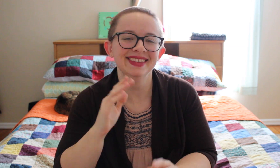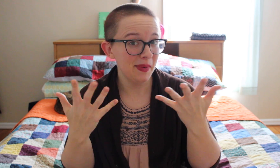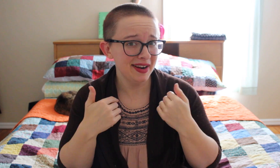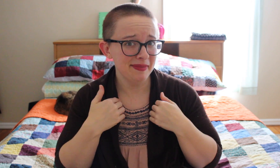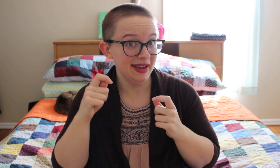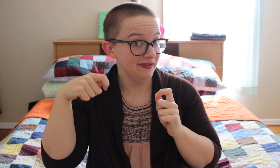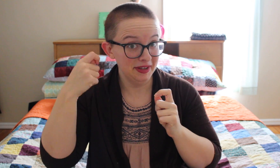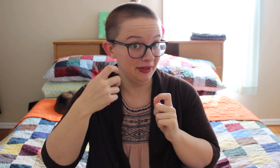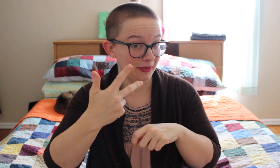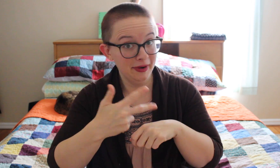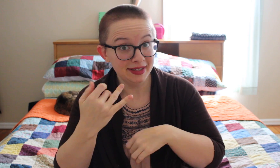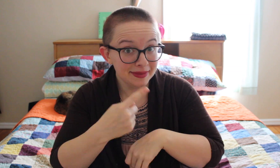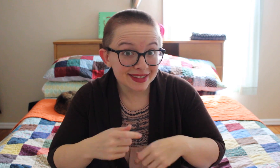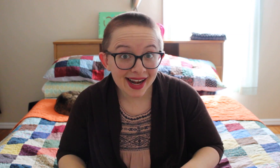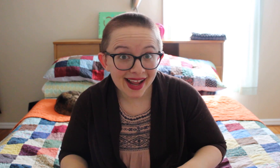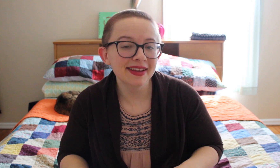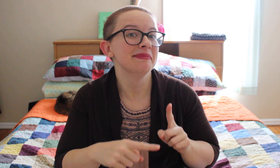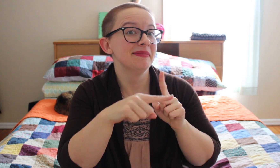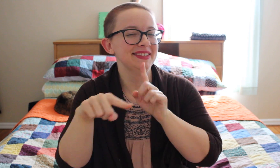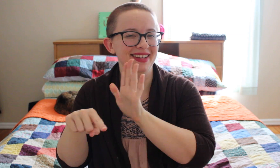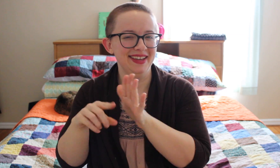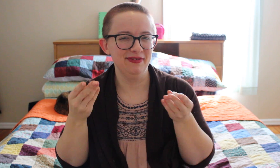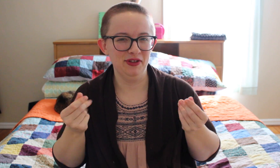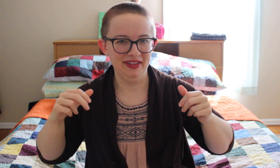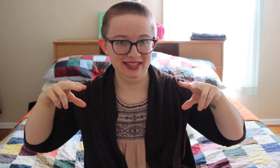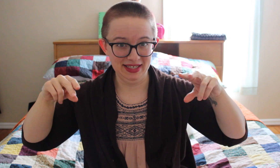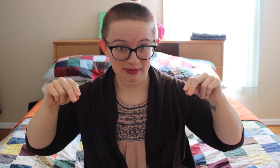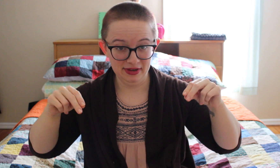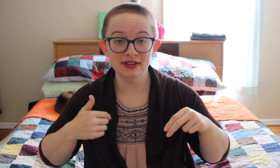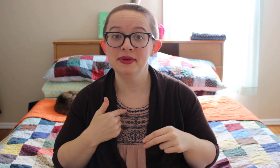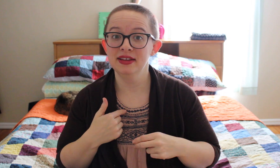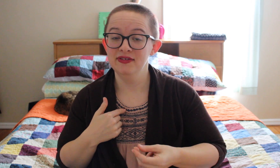Oh, so what if I tried to film three times today? The pros and cons for cloth diapering.